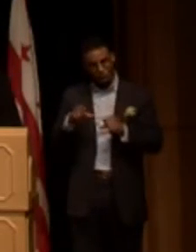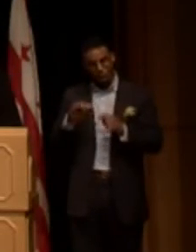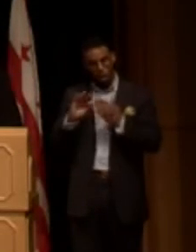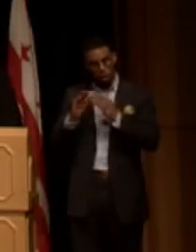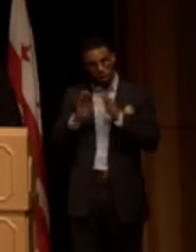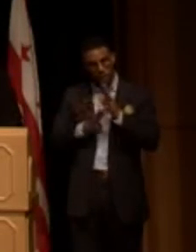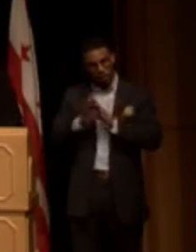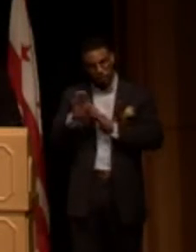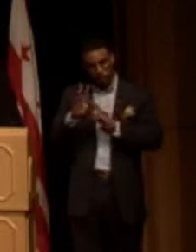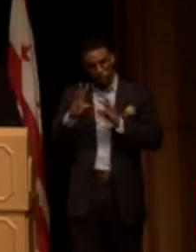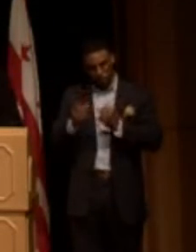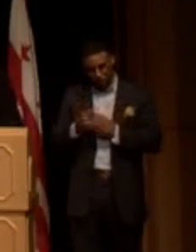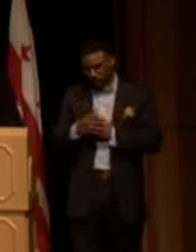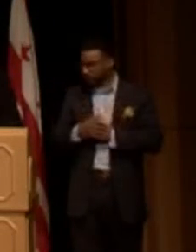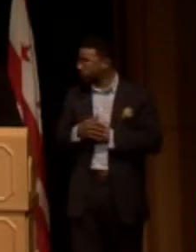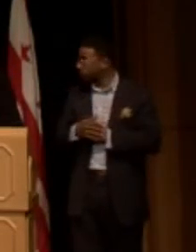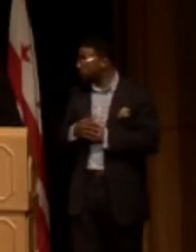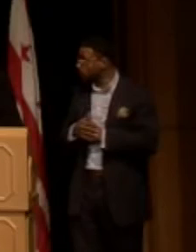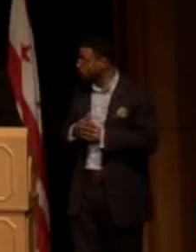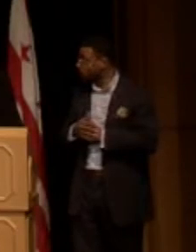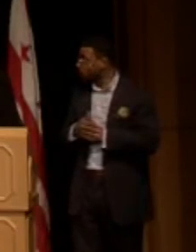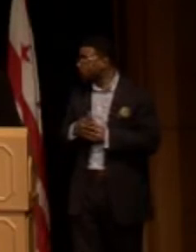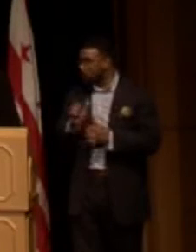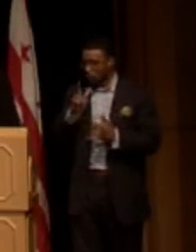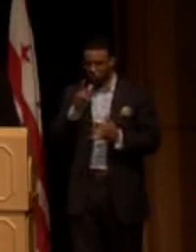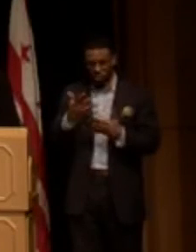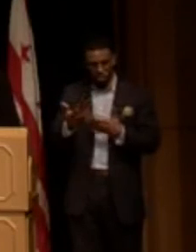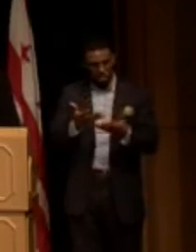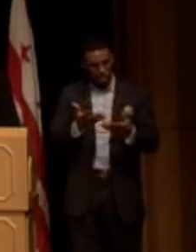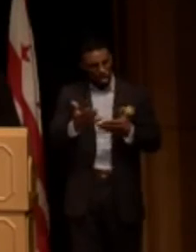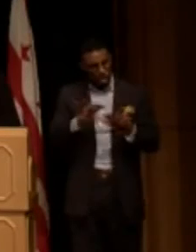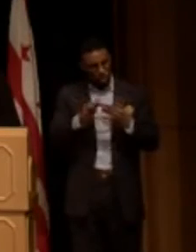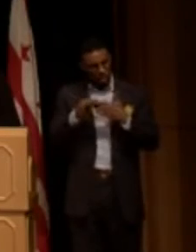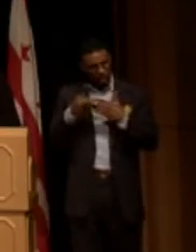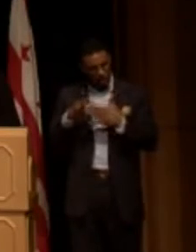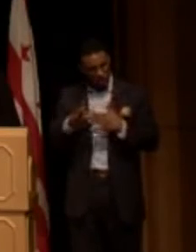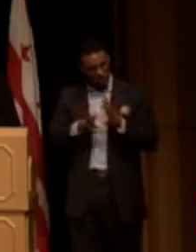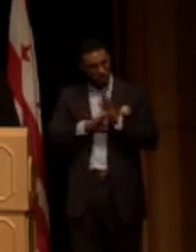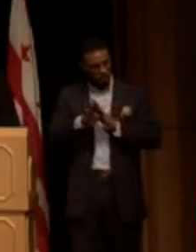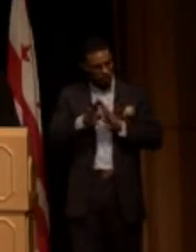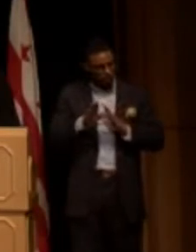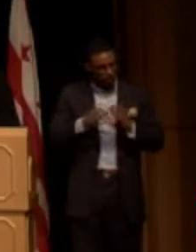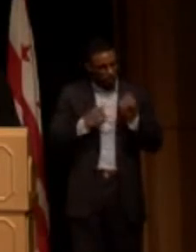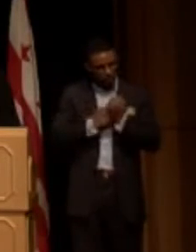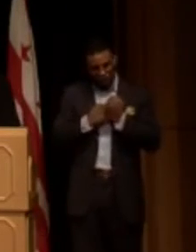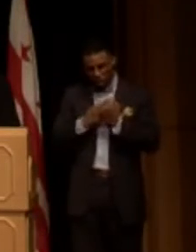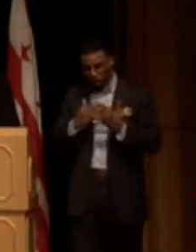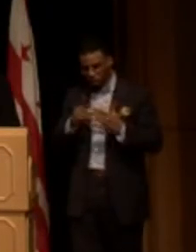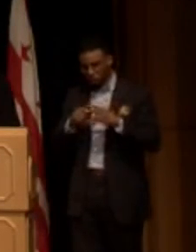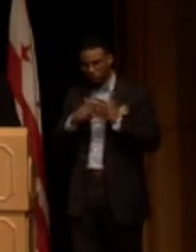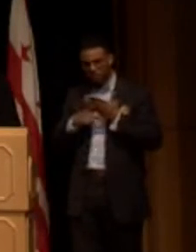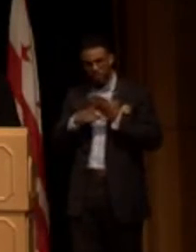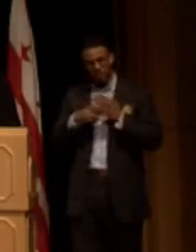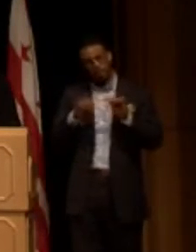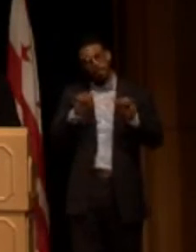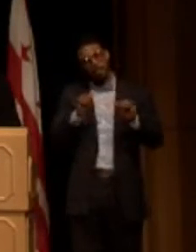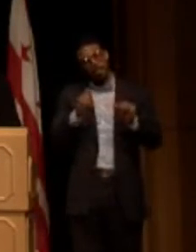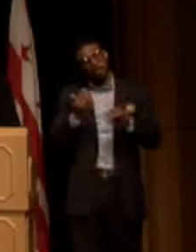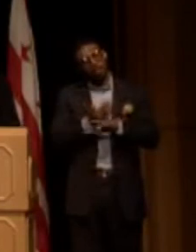DEVELOPMENT WORKSHOP WHICH WILL ENGAGE COMMUNITY LEADERS, DEVELOPER, STAKEHOLDERS TO DISCUSS THE POTENTIAL REUSE